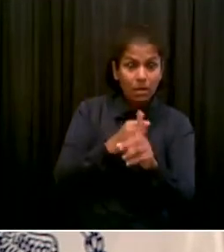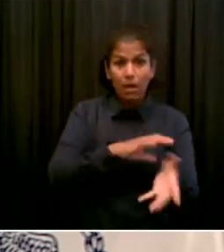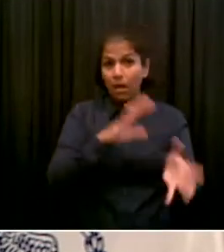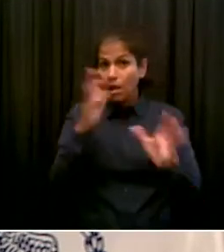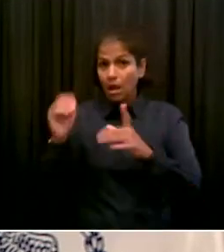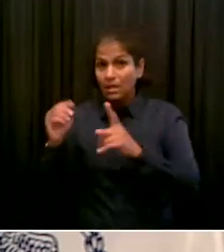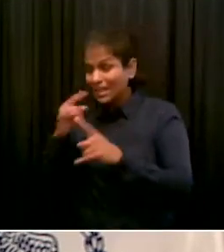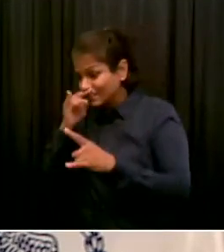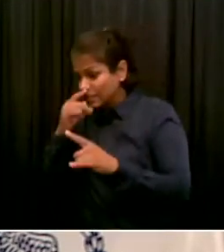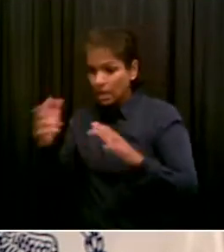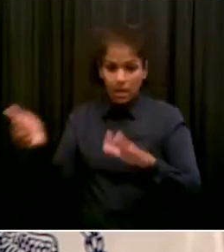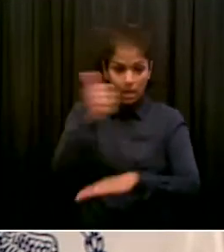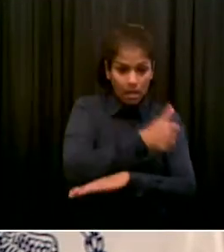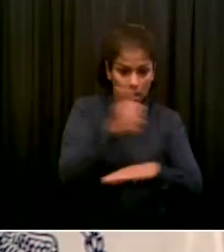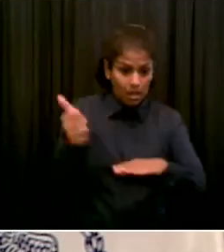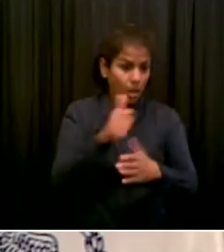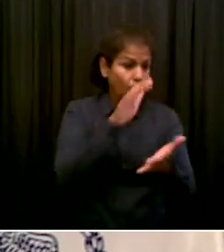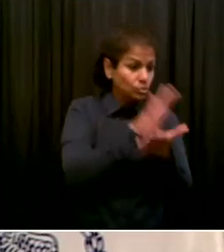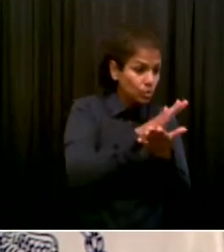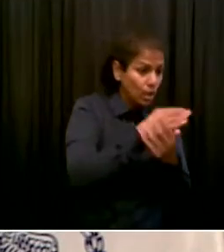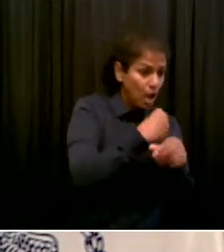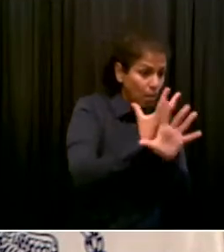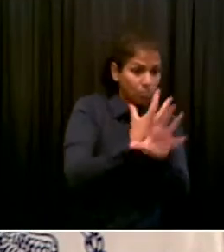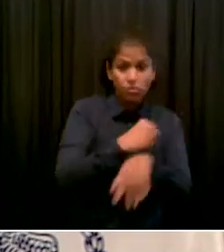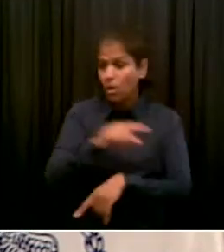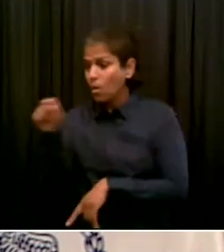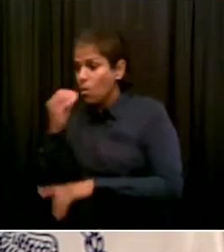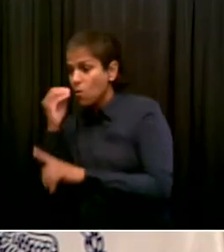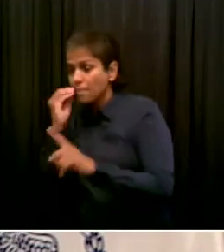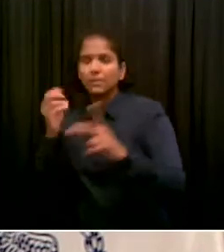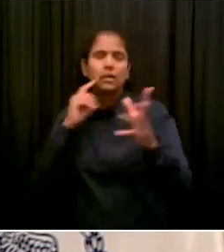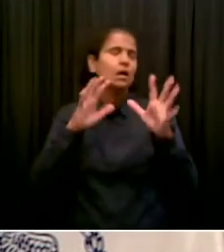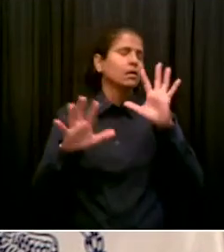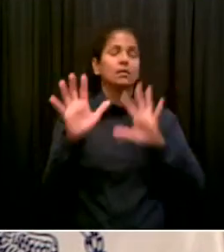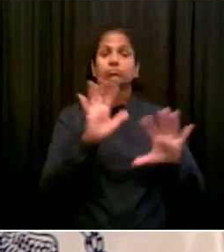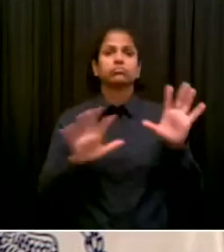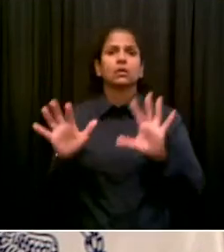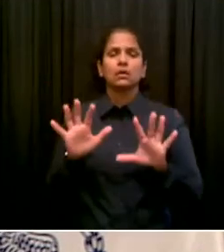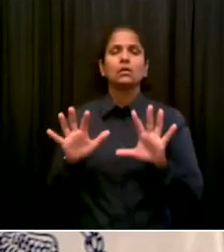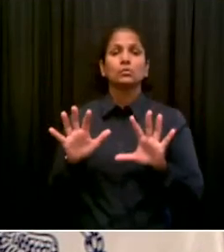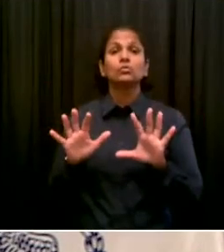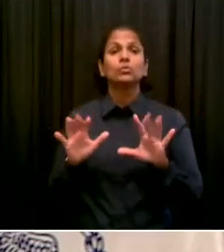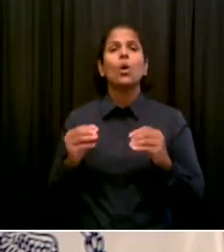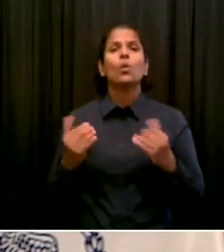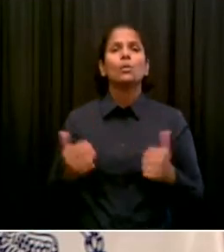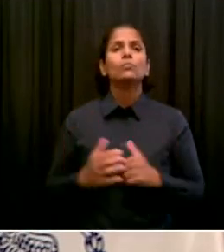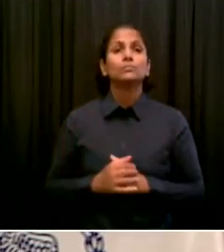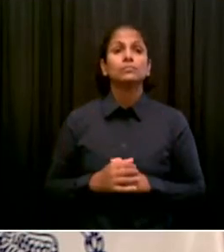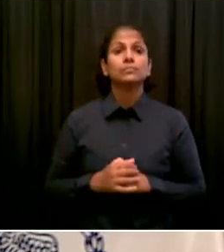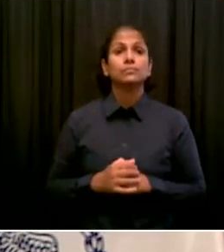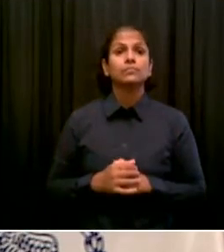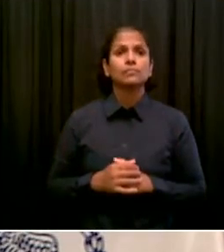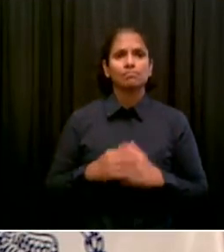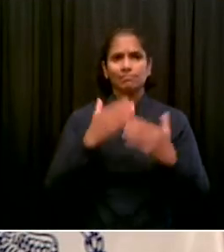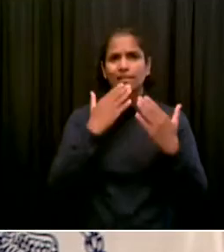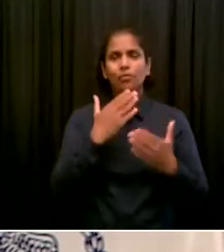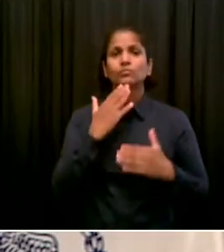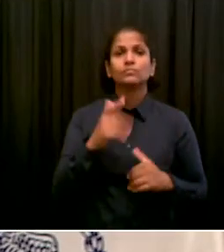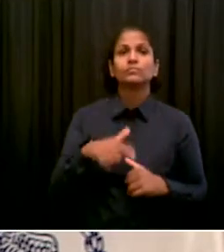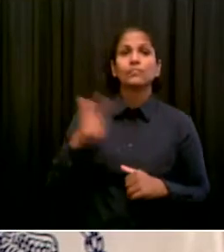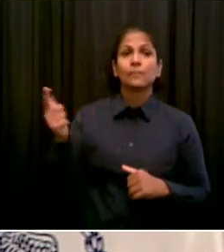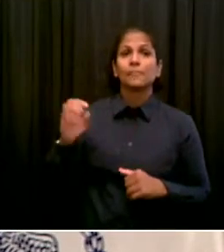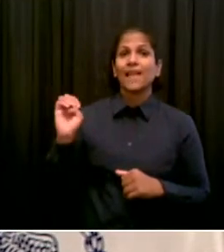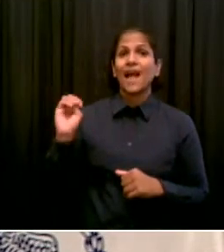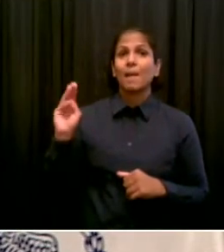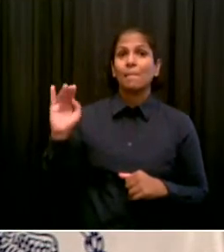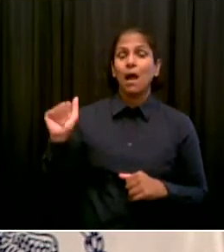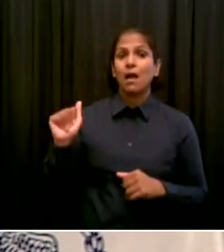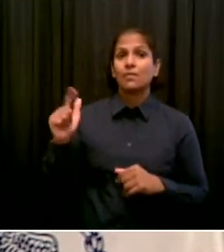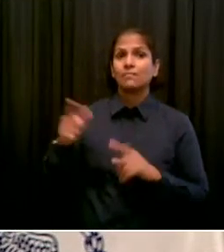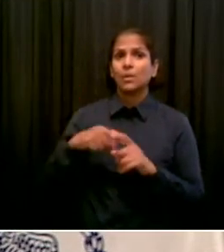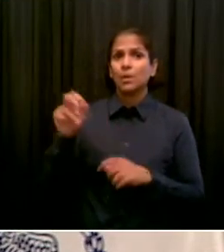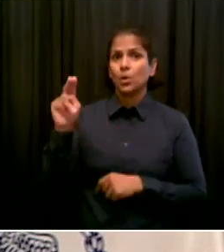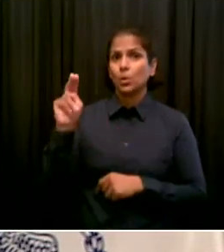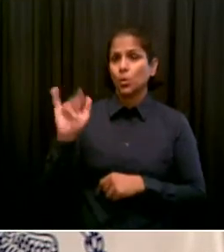OF SCHO OL ISA MASSIVE